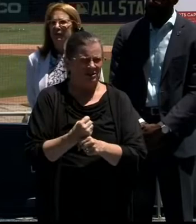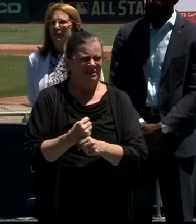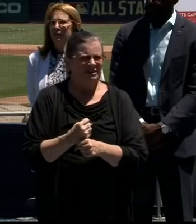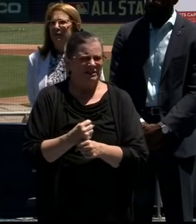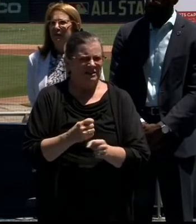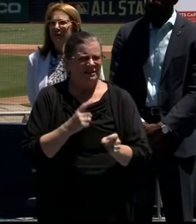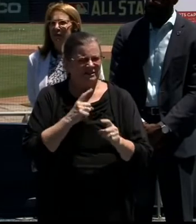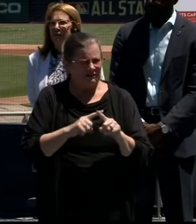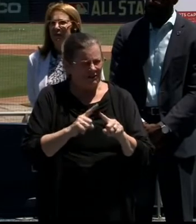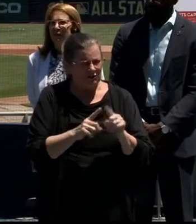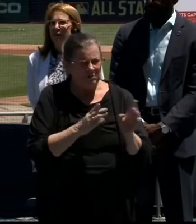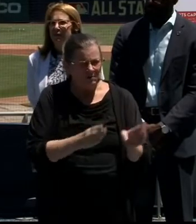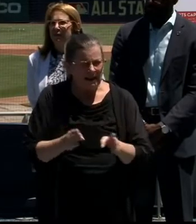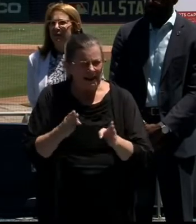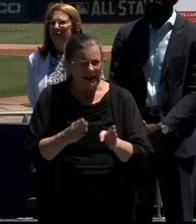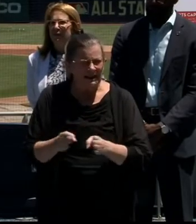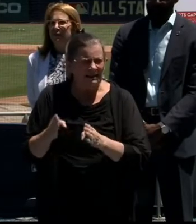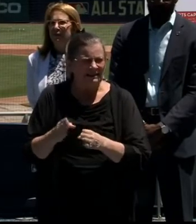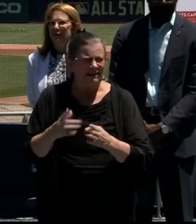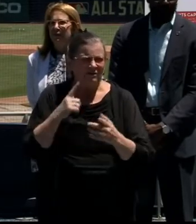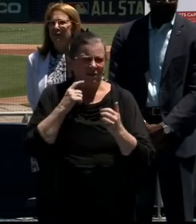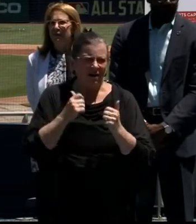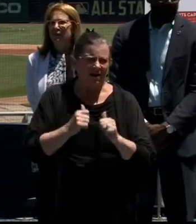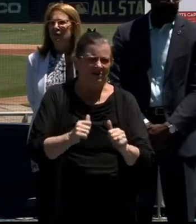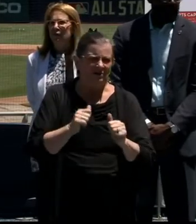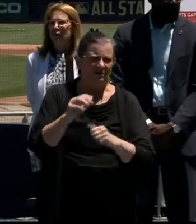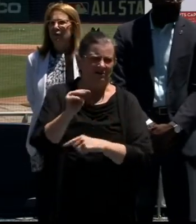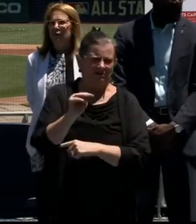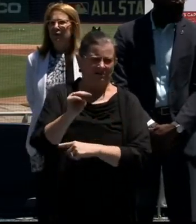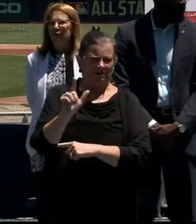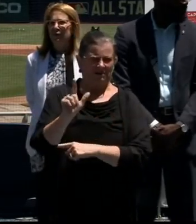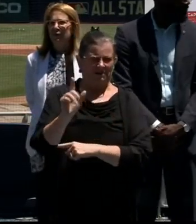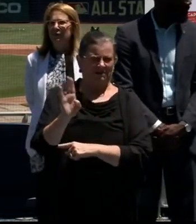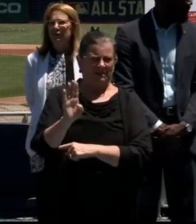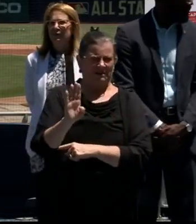LEAGUE BASEBALL INCLUDING OUR TEAMS FROM HSEMA AND MY OFFICE